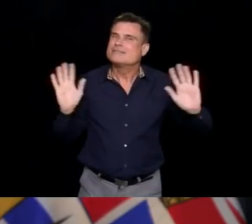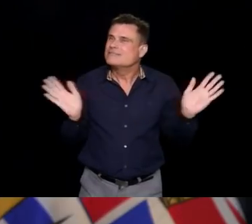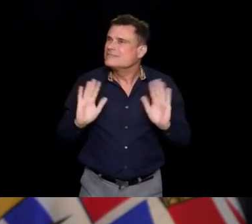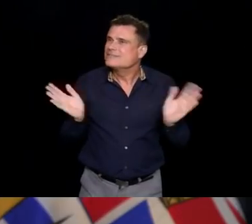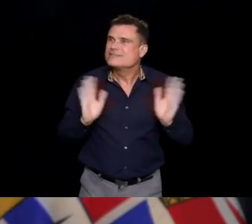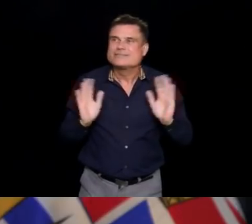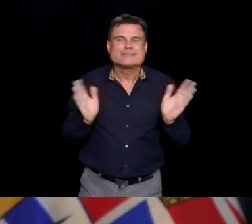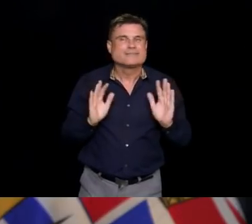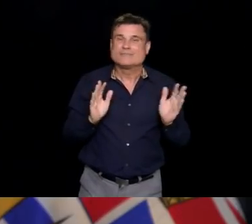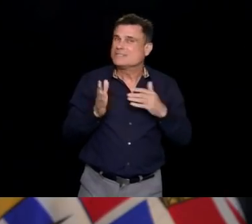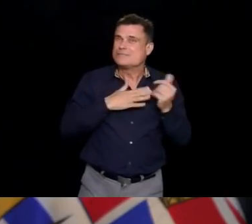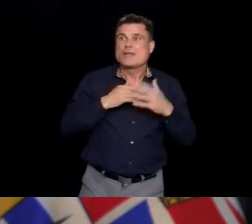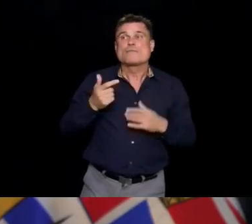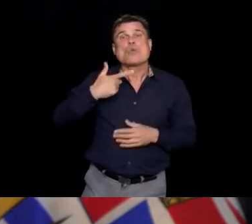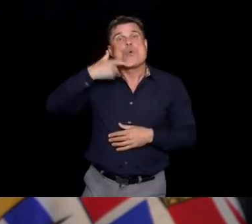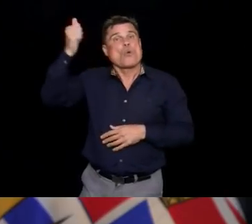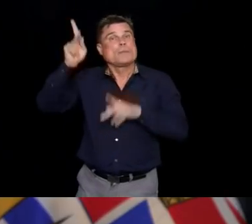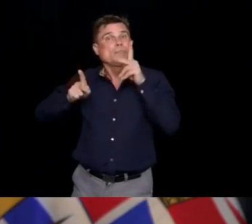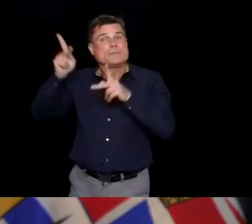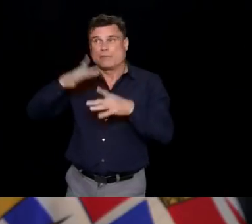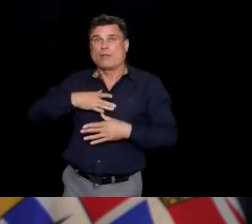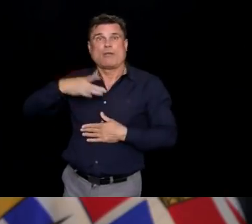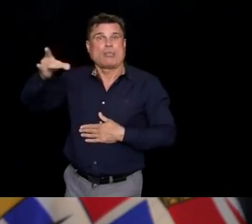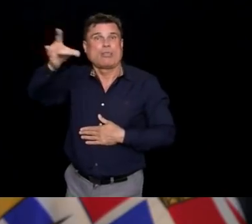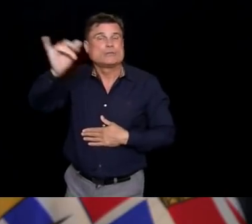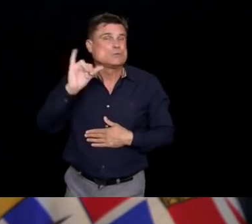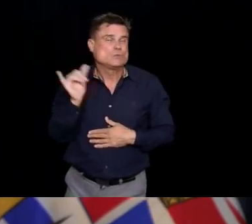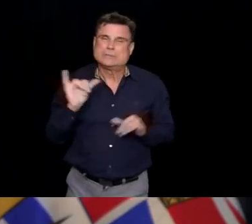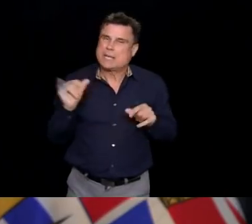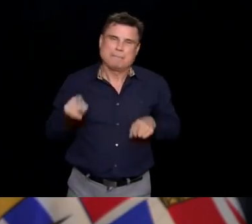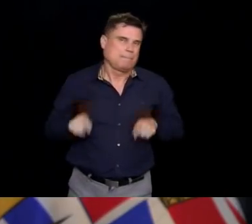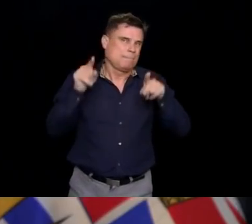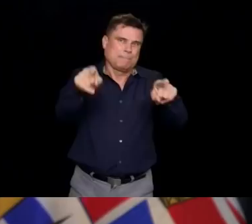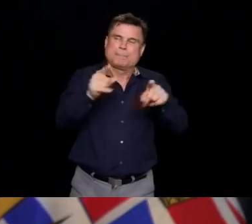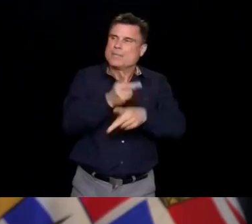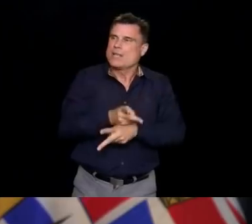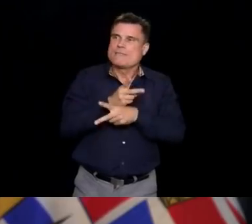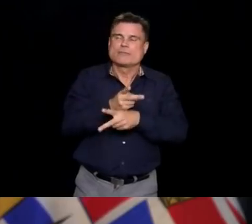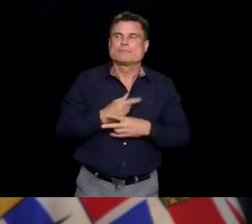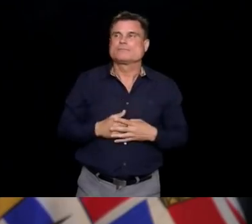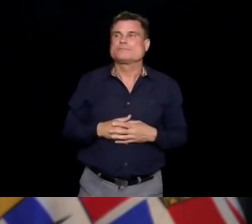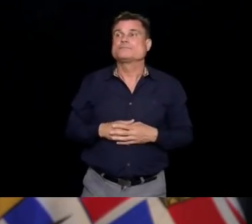Ability to spread that virus is just as high or higher as with older people. Recently, I had the opportunity to take